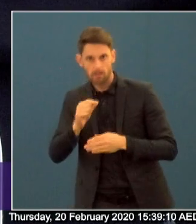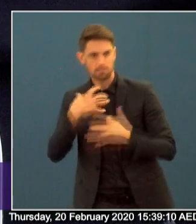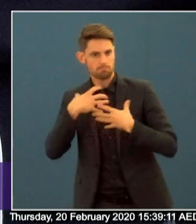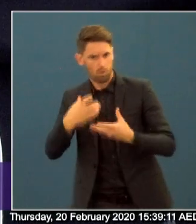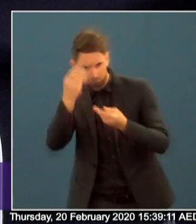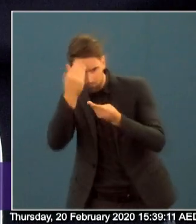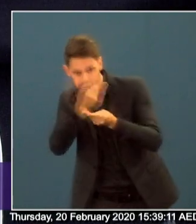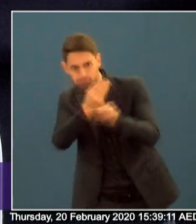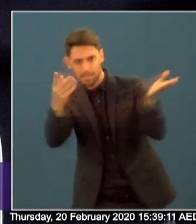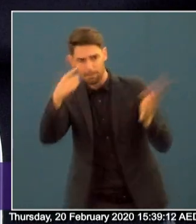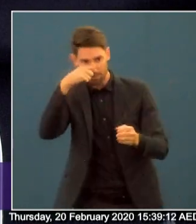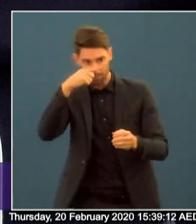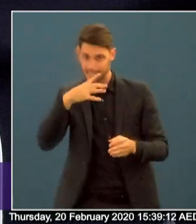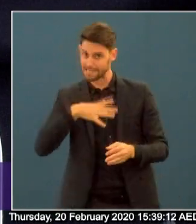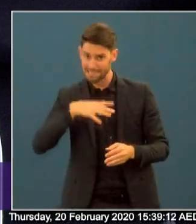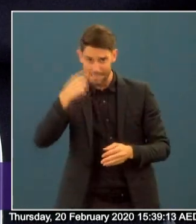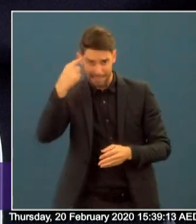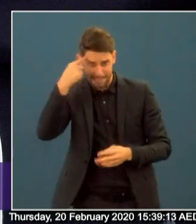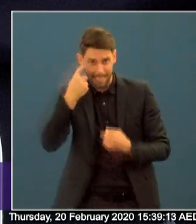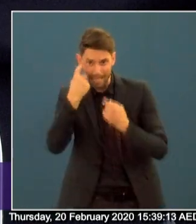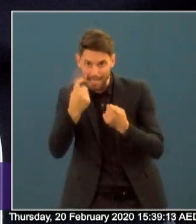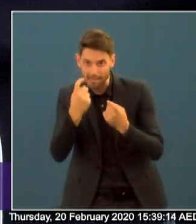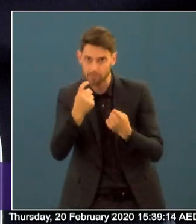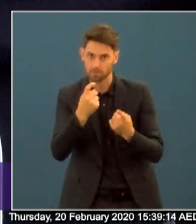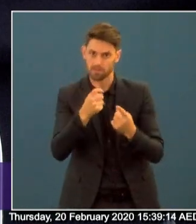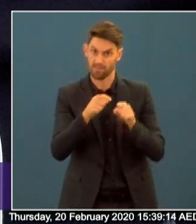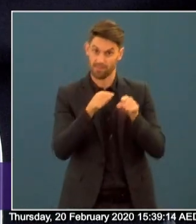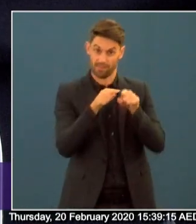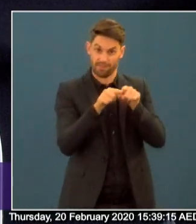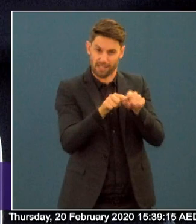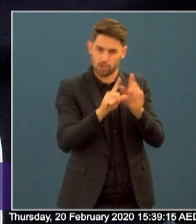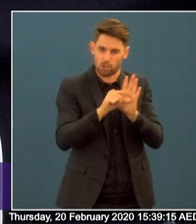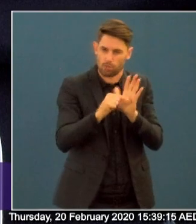at these times and support development of programs and